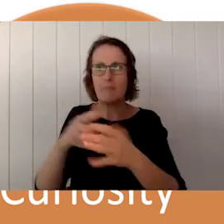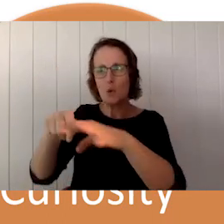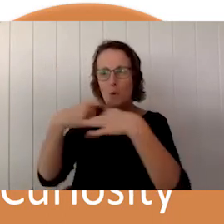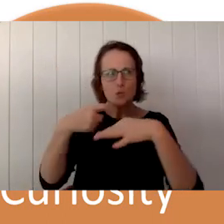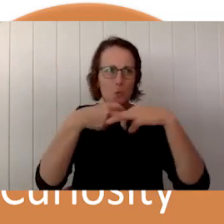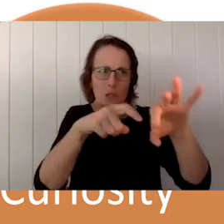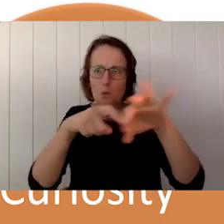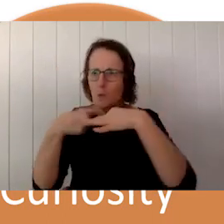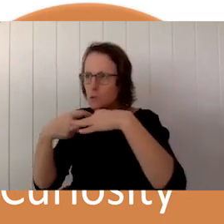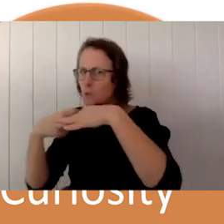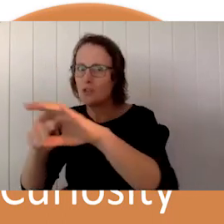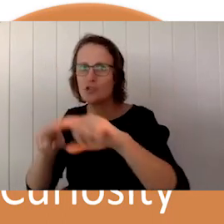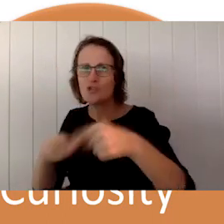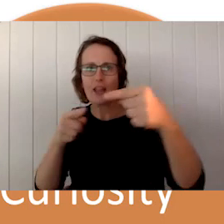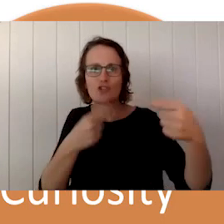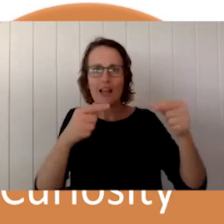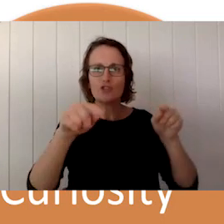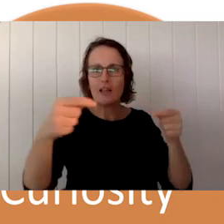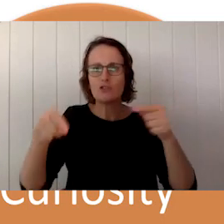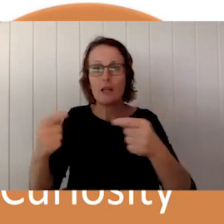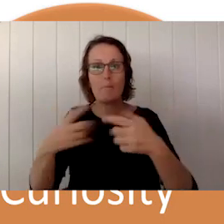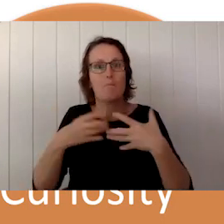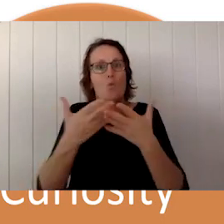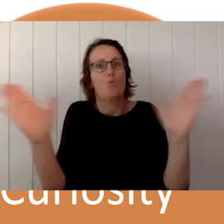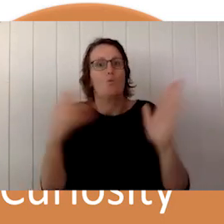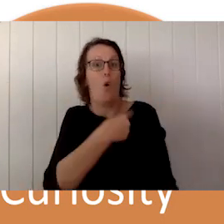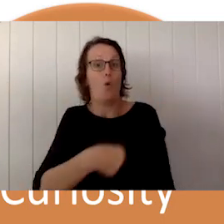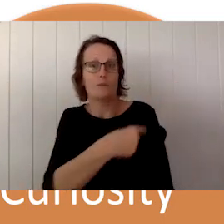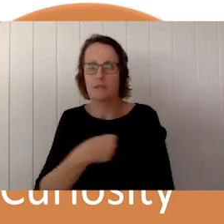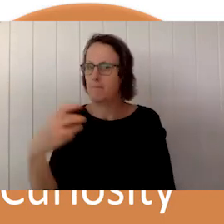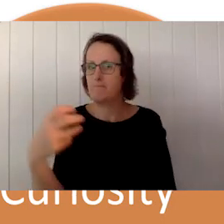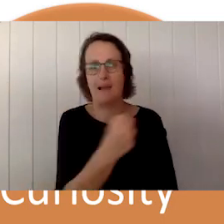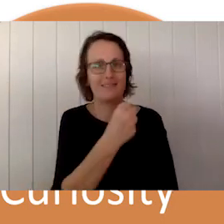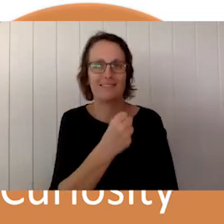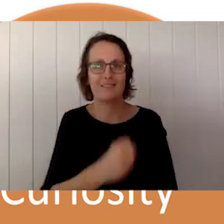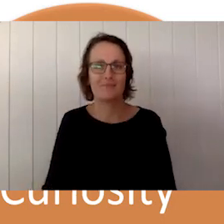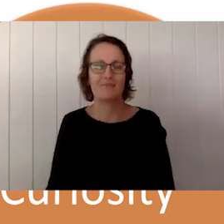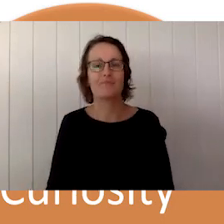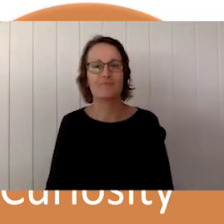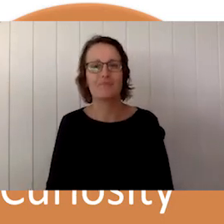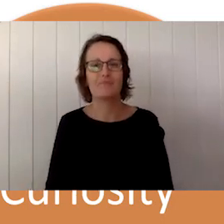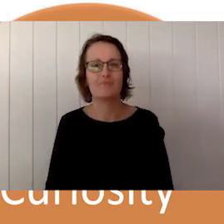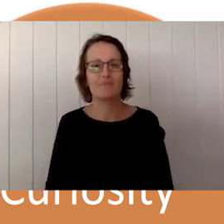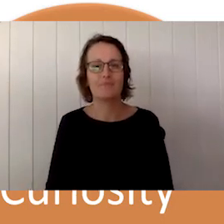ask hard questions of each other. We can challenge each other openly, with honesty and integrity. When we build these three elements - I work